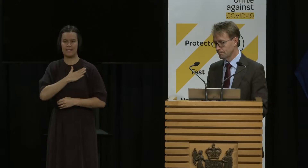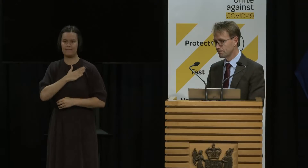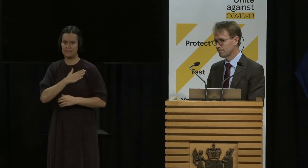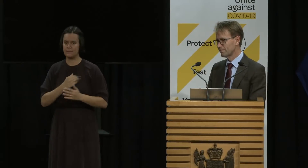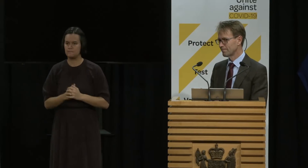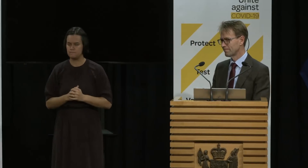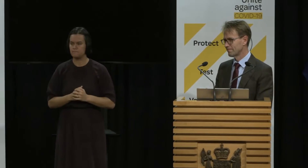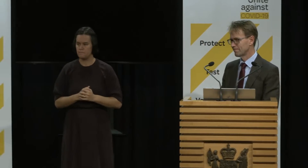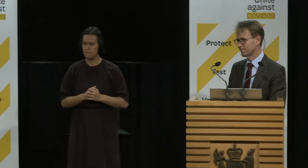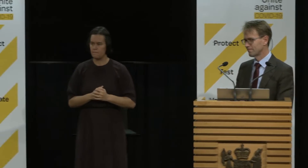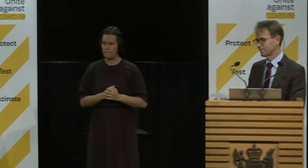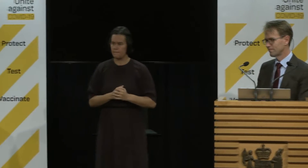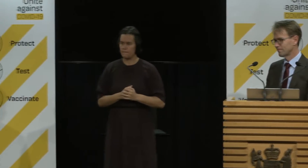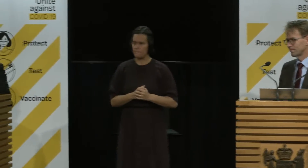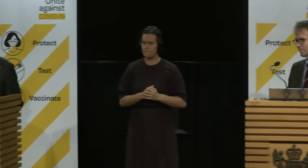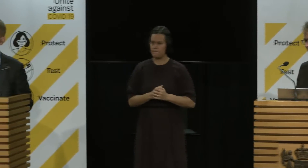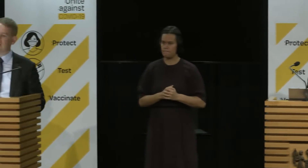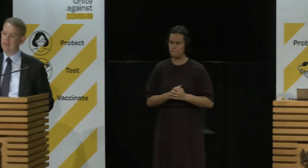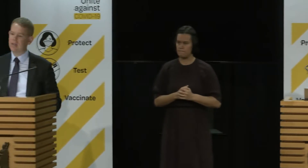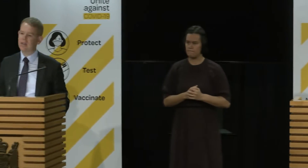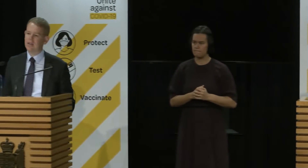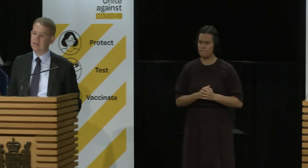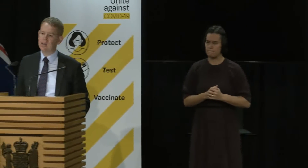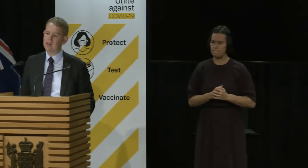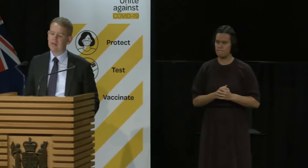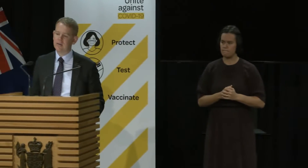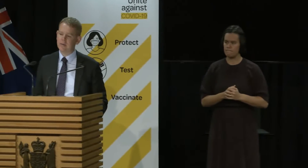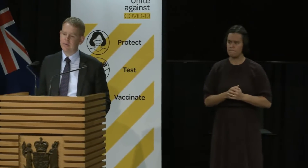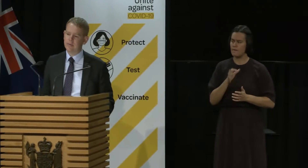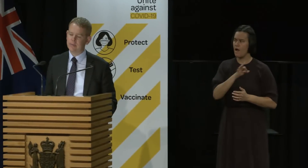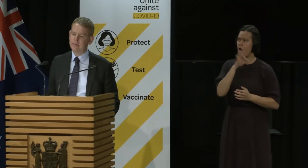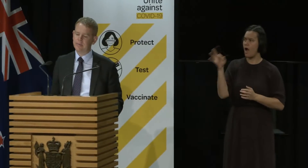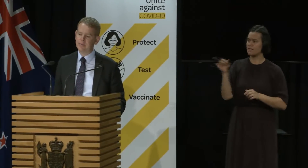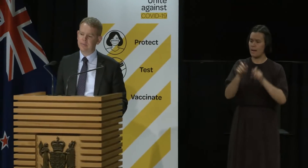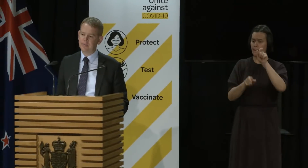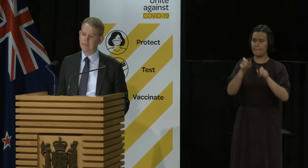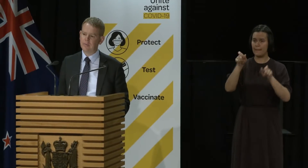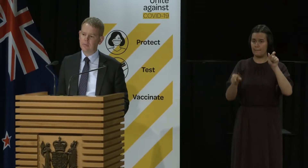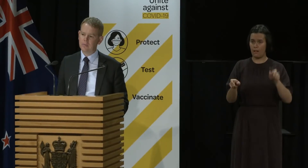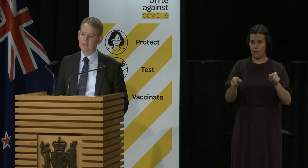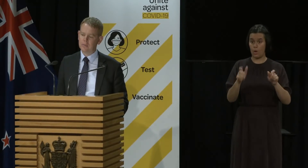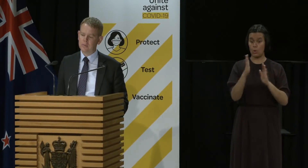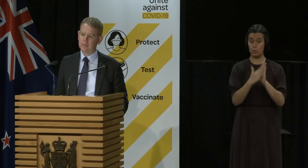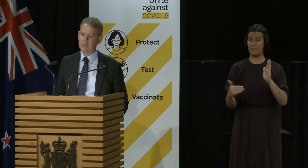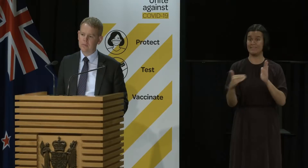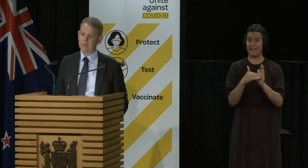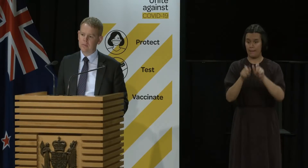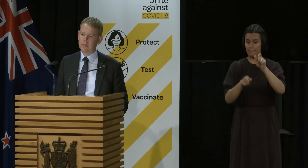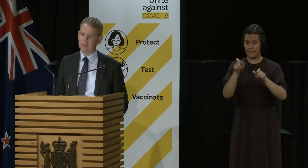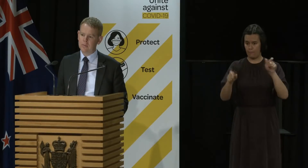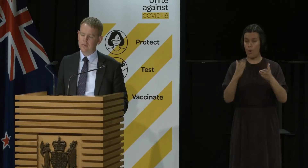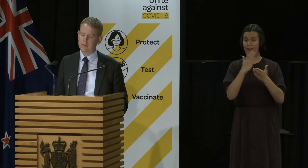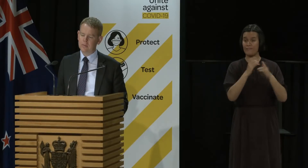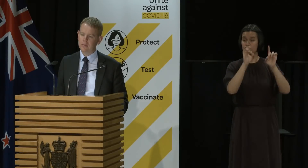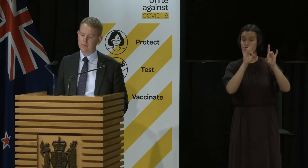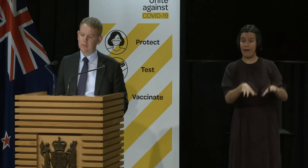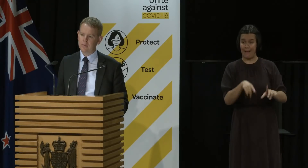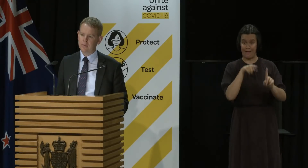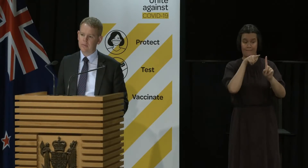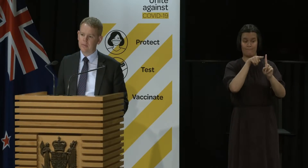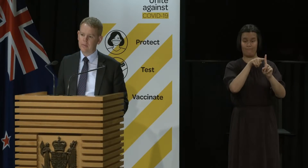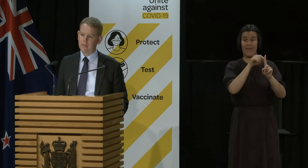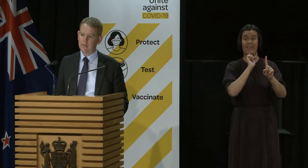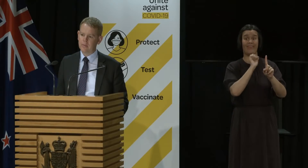safety issues.